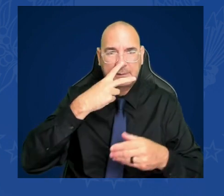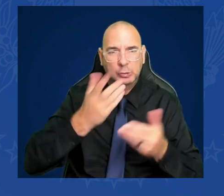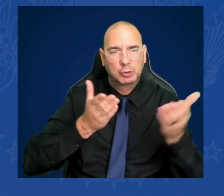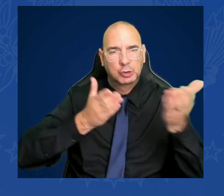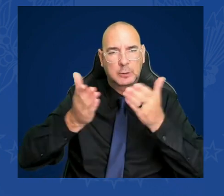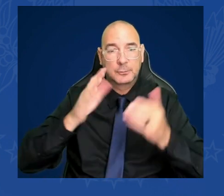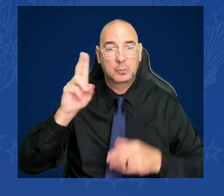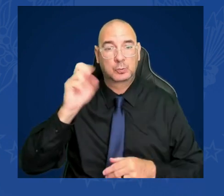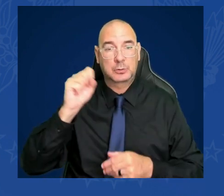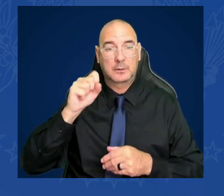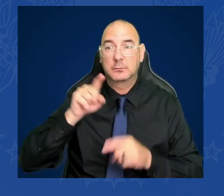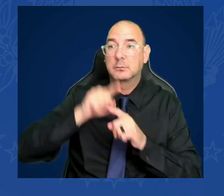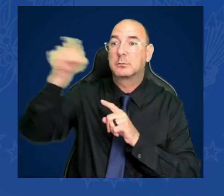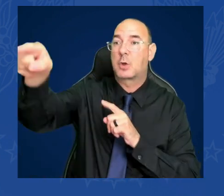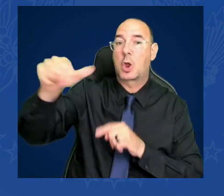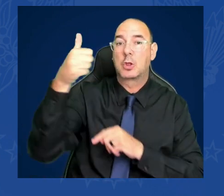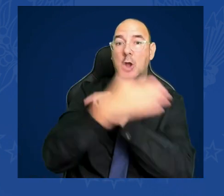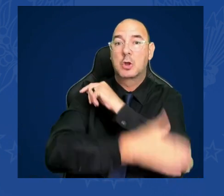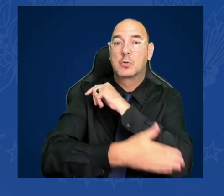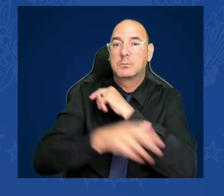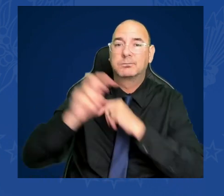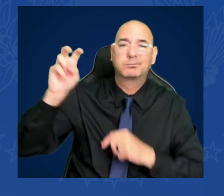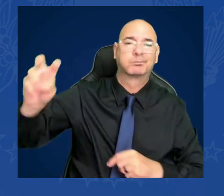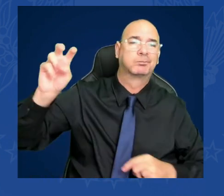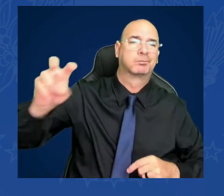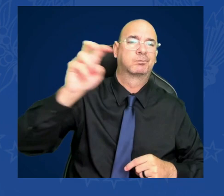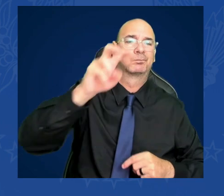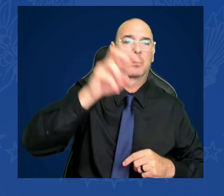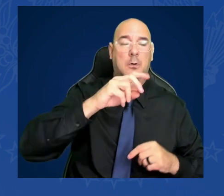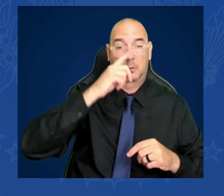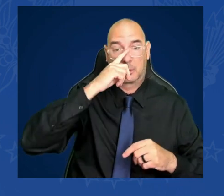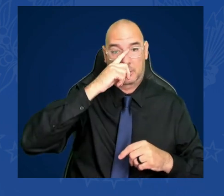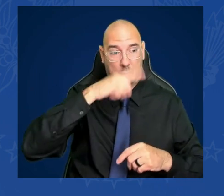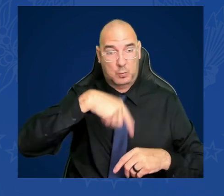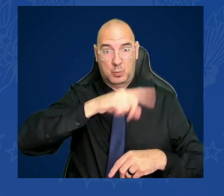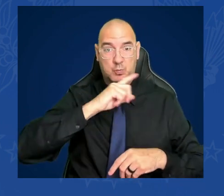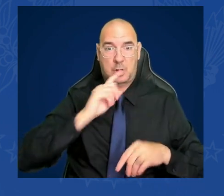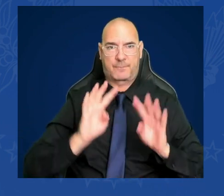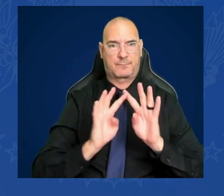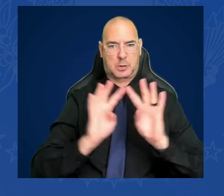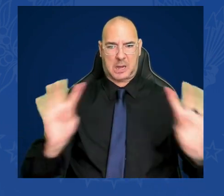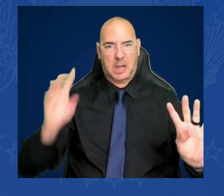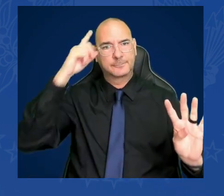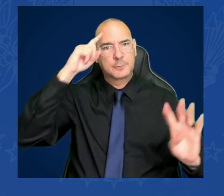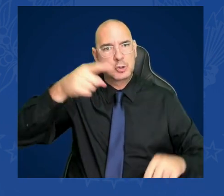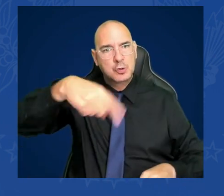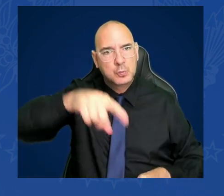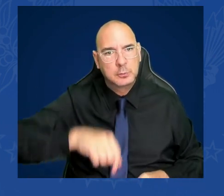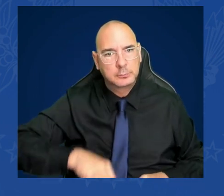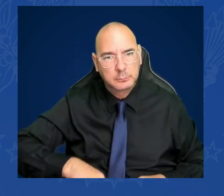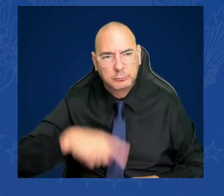You are doing the critical work -- you will be doing the critical work